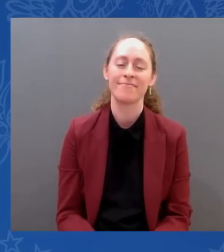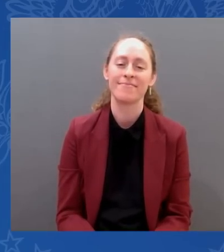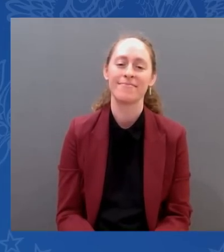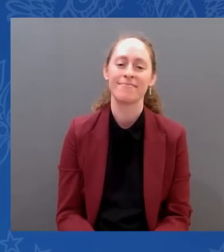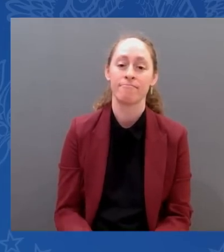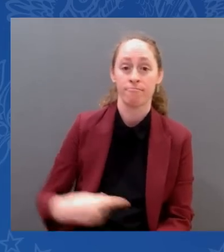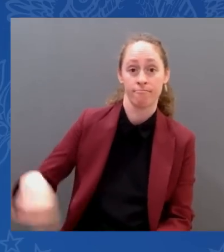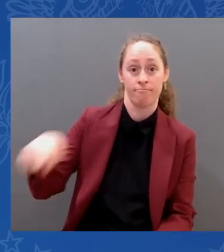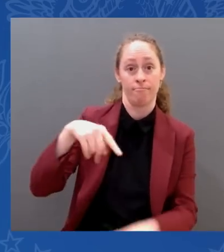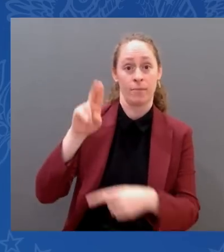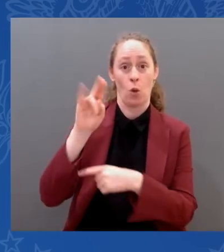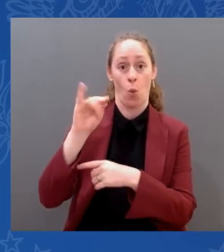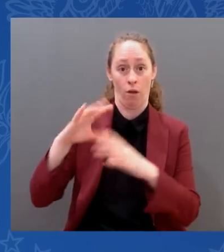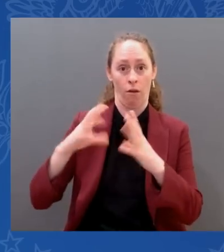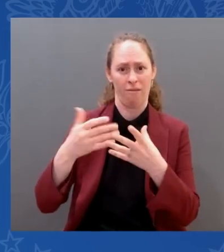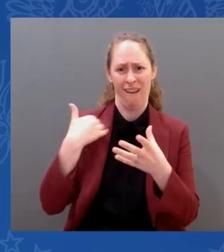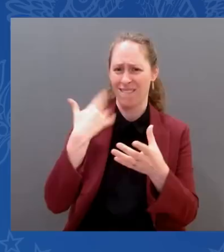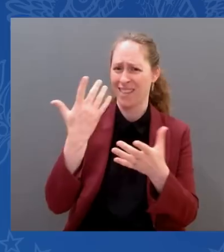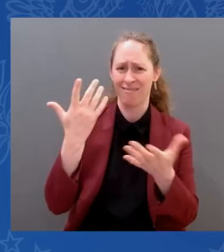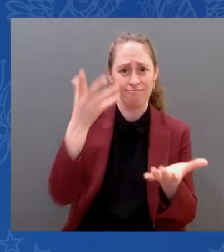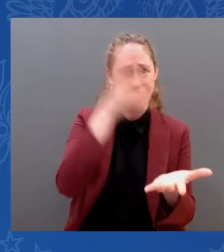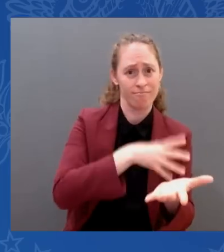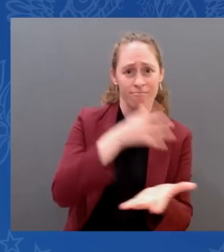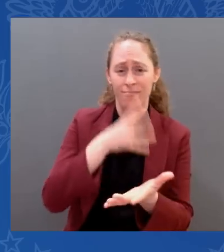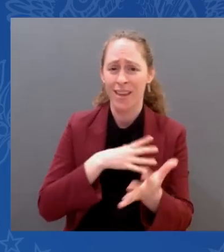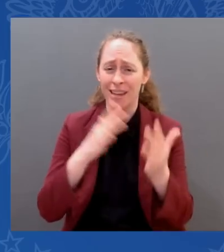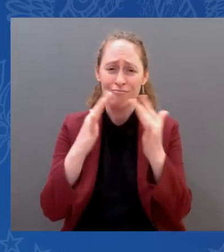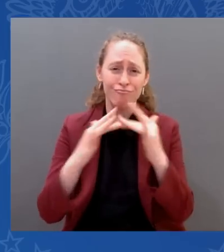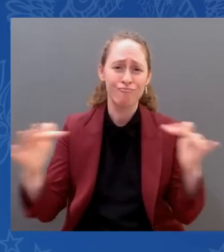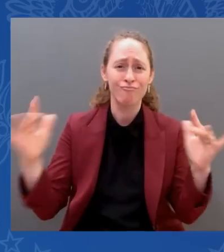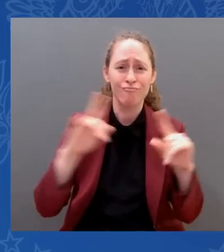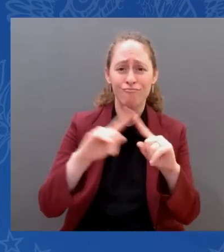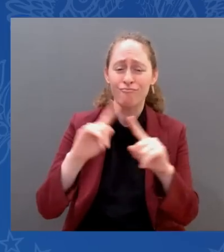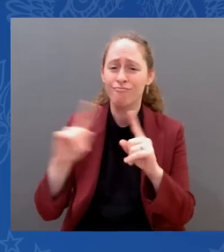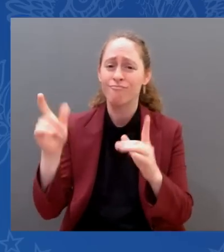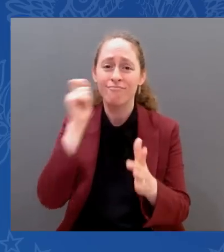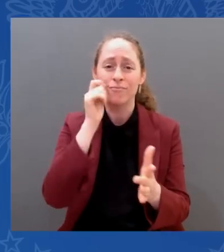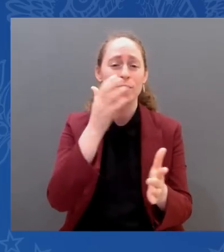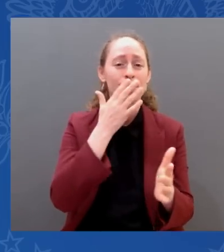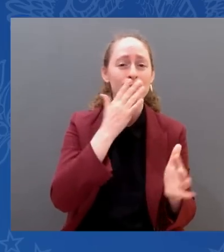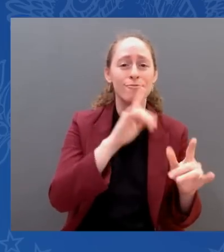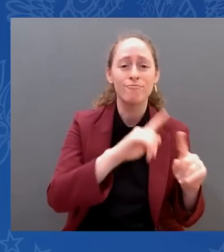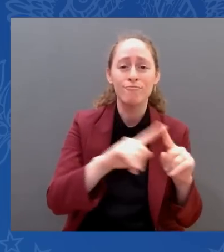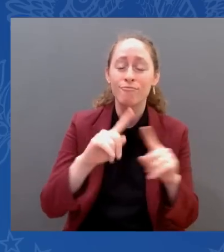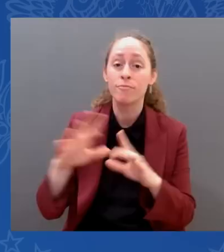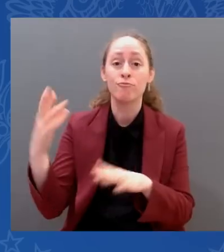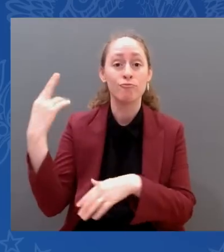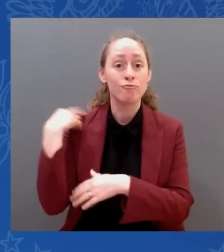religion, culture and background. The very fabric of America itself.